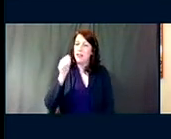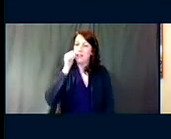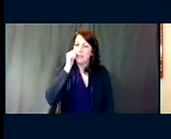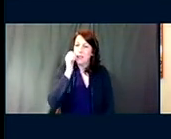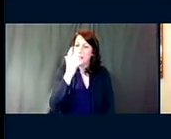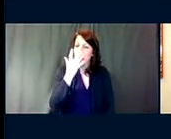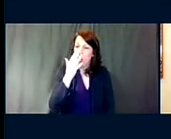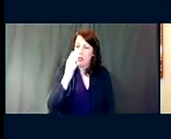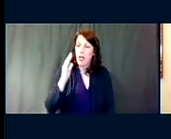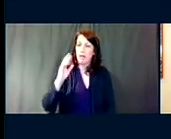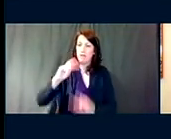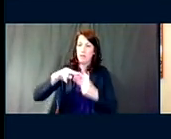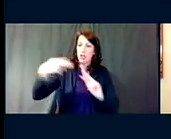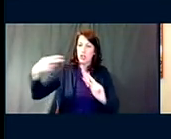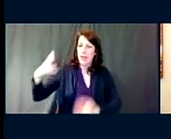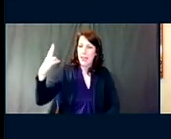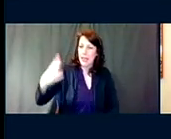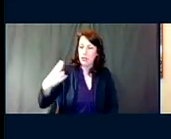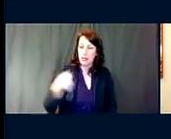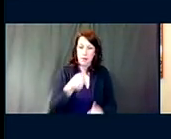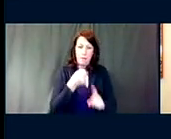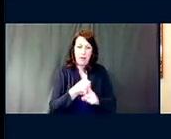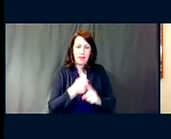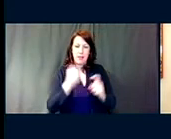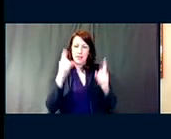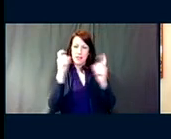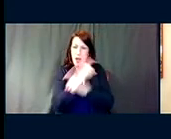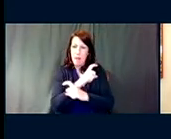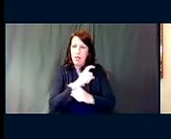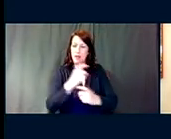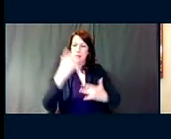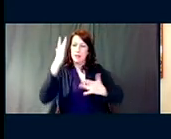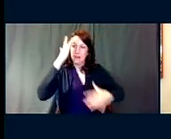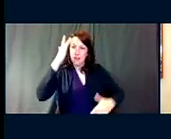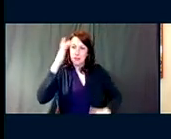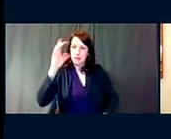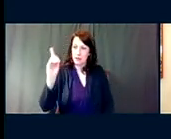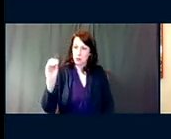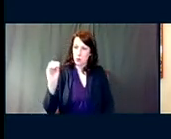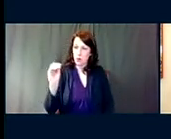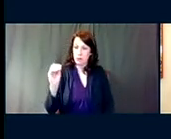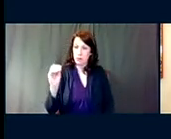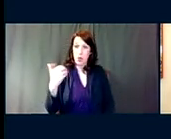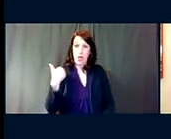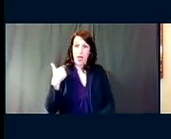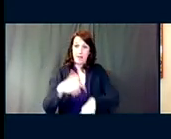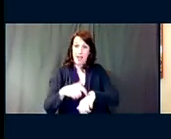IMPACTS OF SKIN COLOR AND GENETIC ANCESTRY HISTORY AFFECTING THESE COMPLEX GENETIC ANCESTRY DISEASES AND DISORDERS.